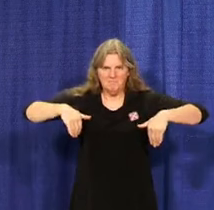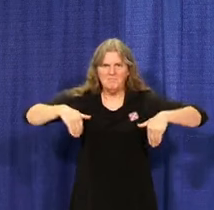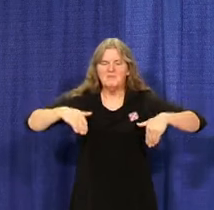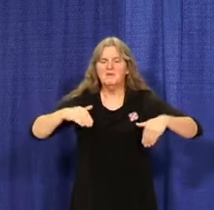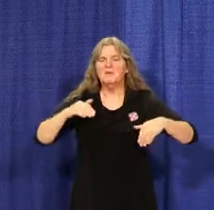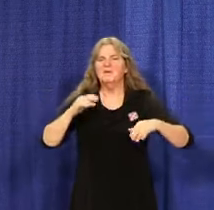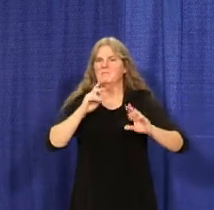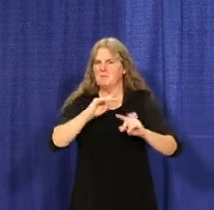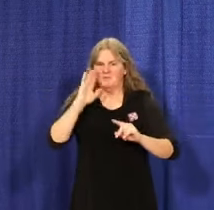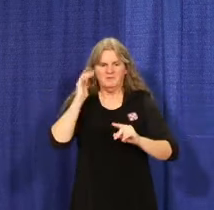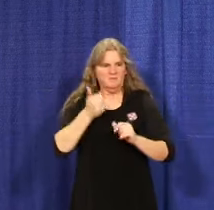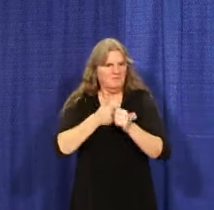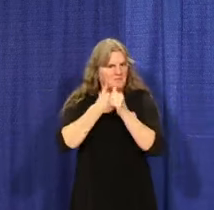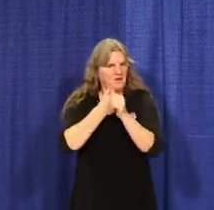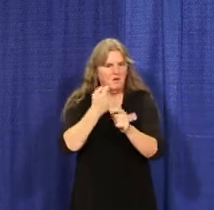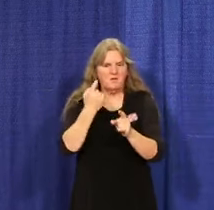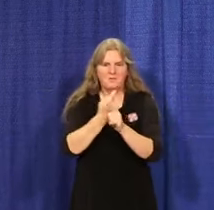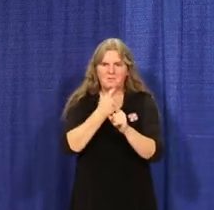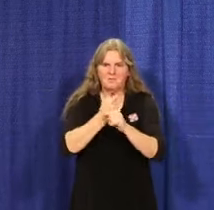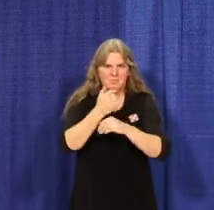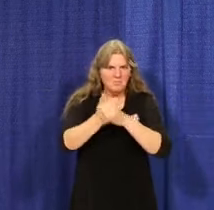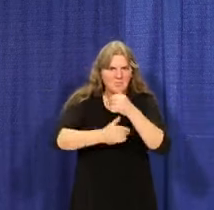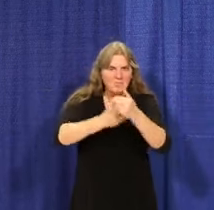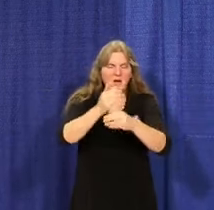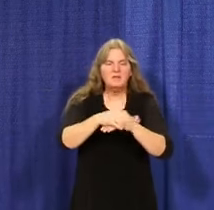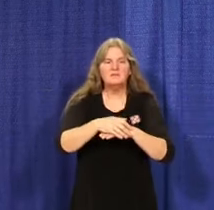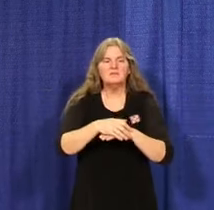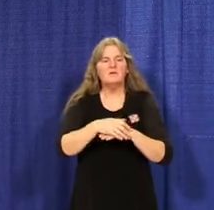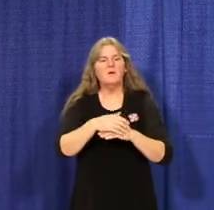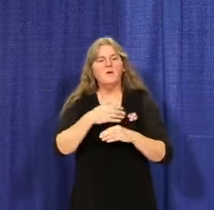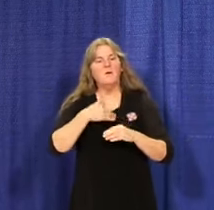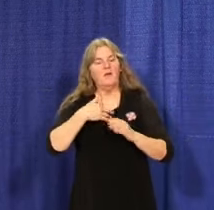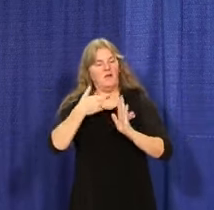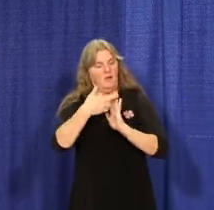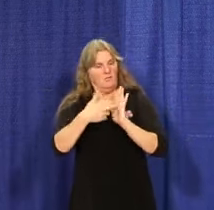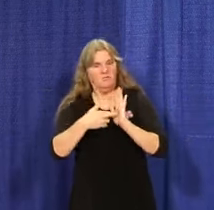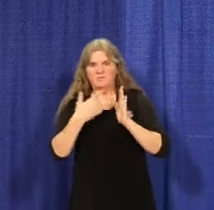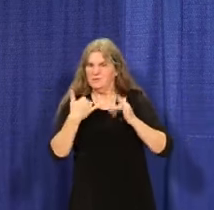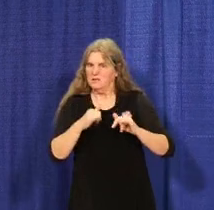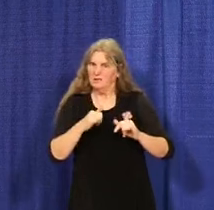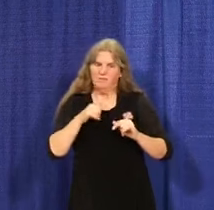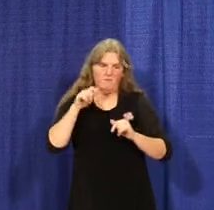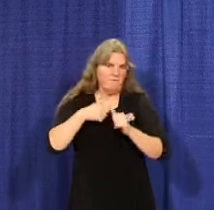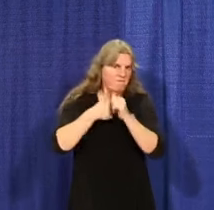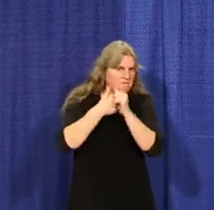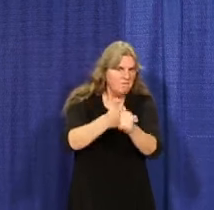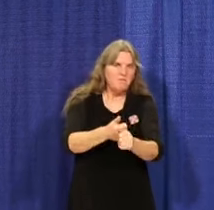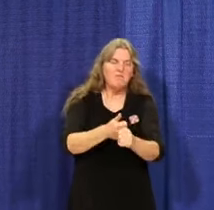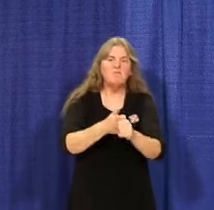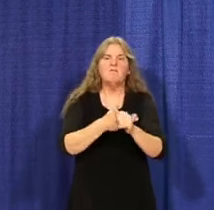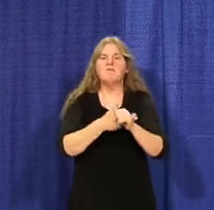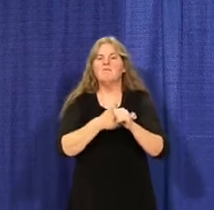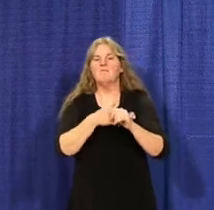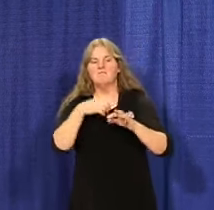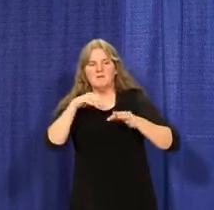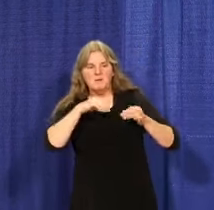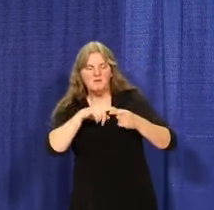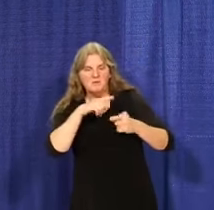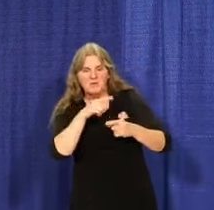to do. Have explained again that the rules are still in place but so far, so good. We did get statistics about